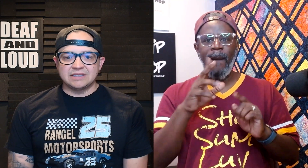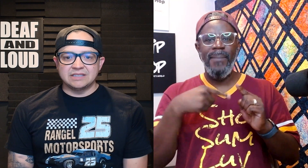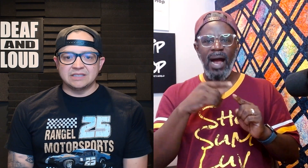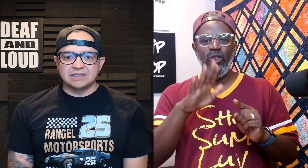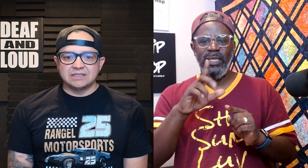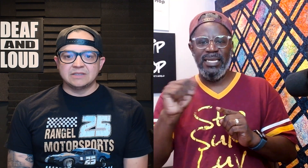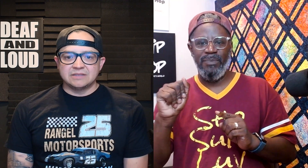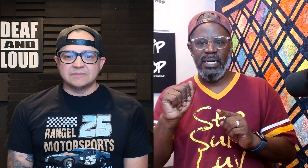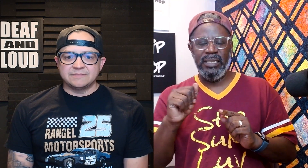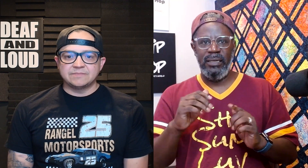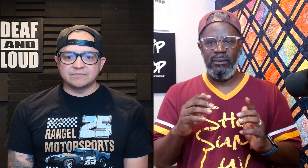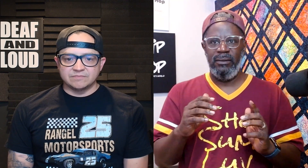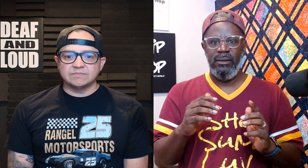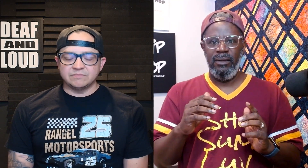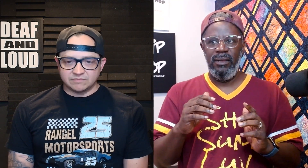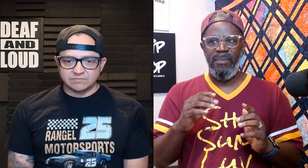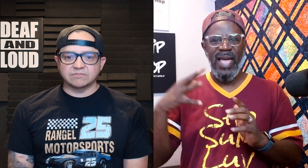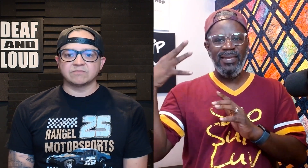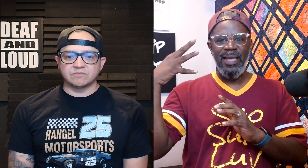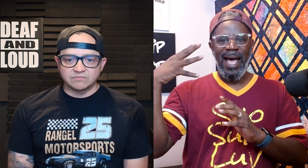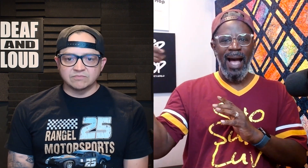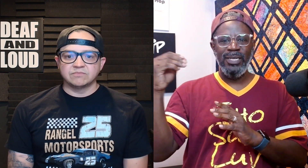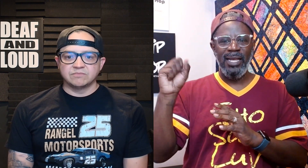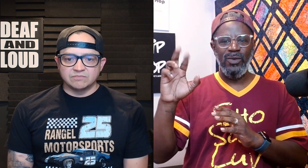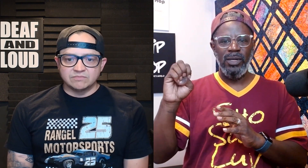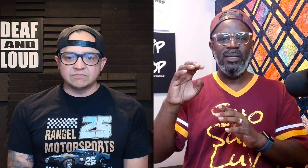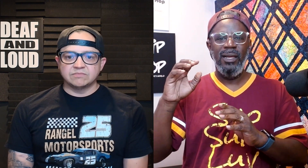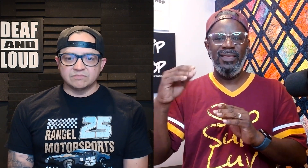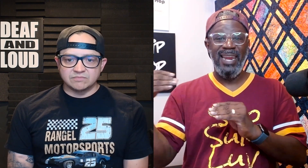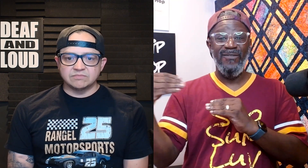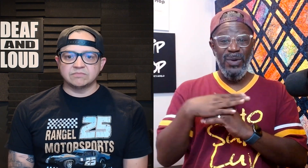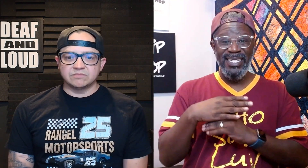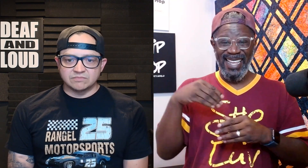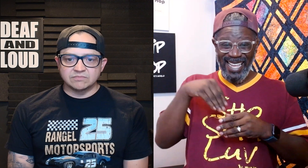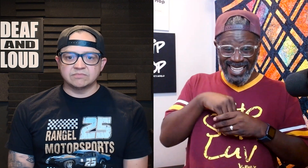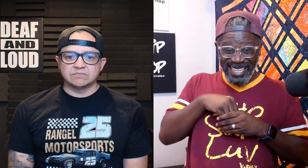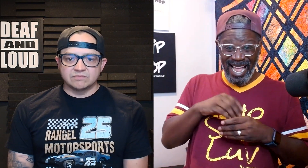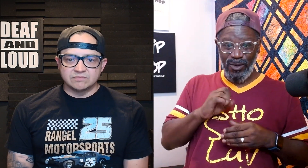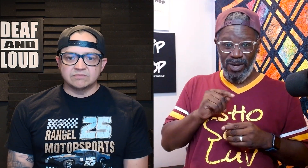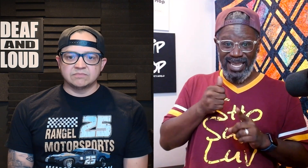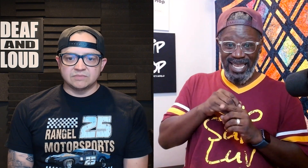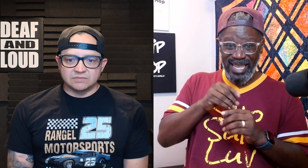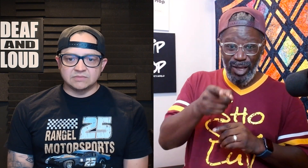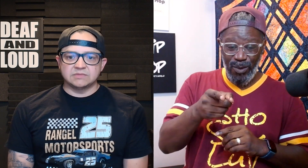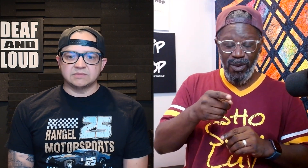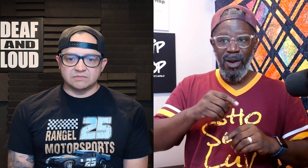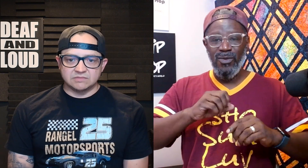about your disability, but that's an outside source that influenced the inside source in you.